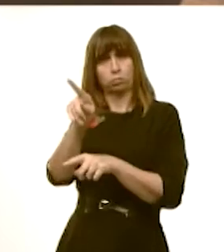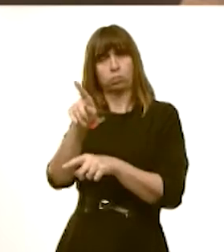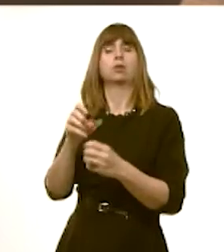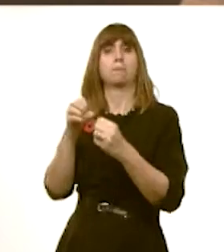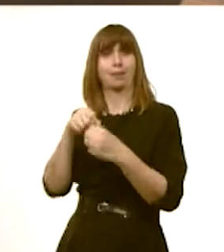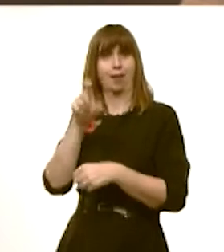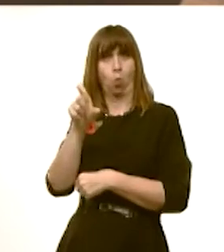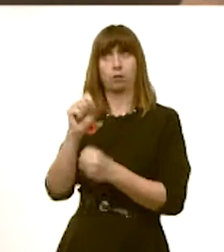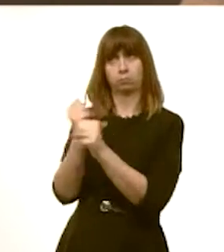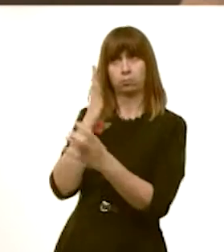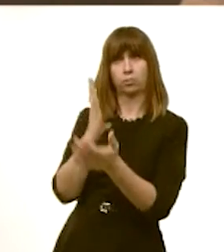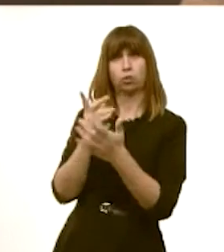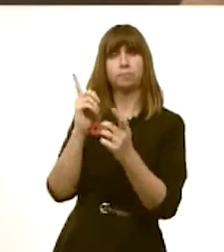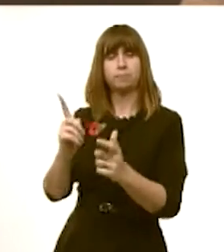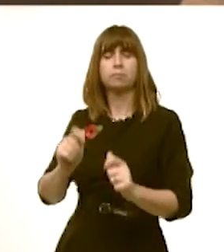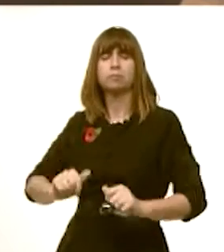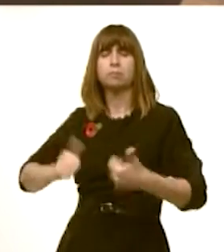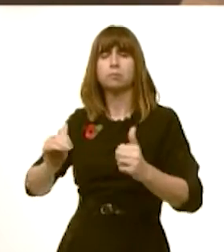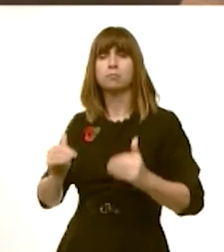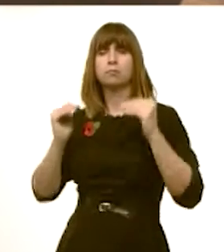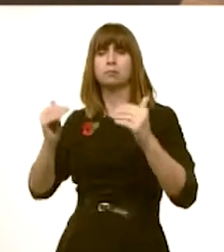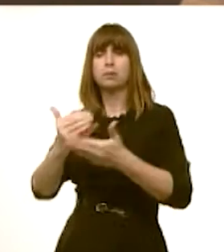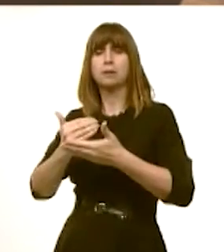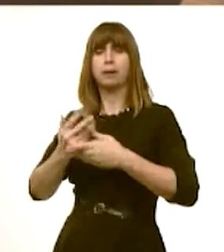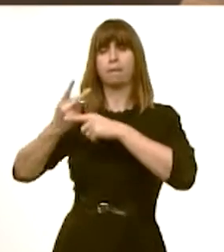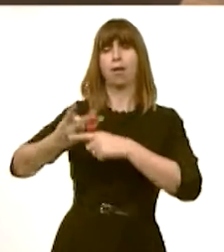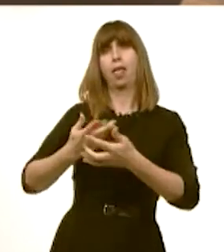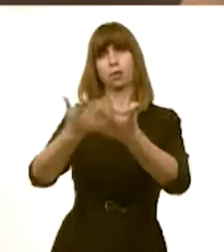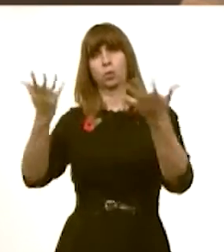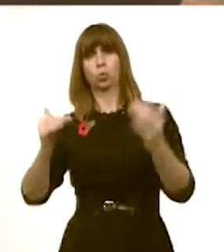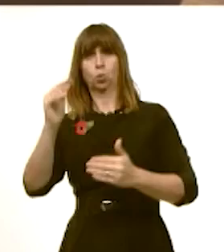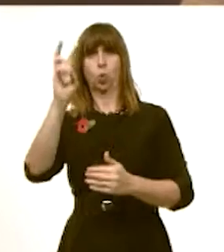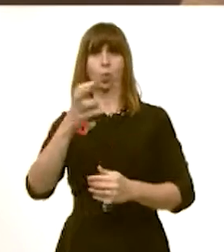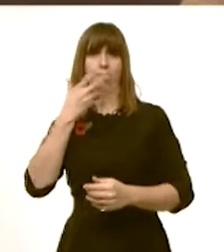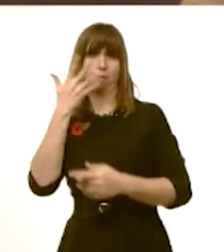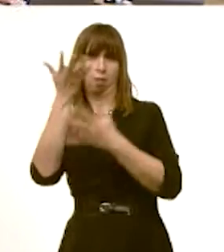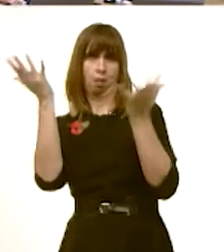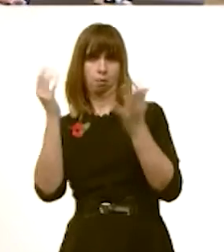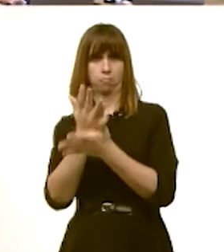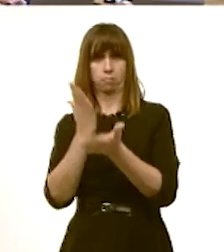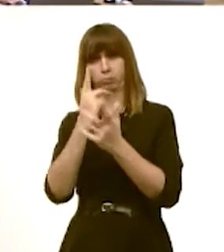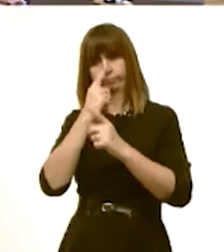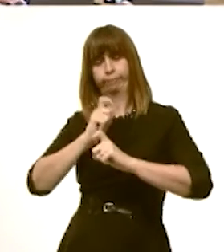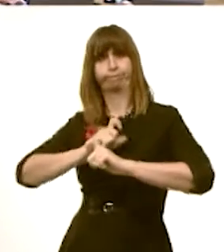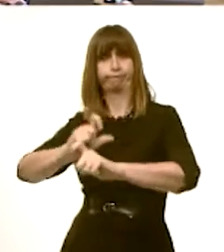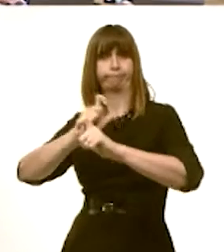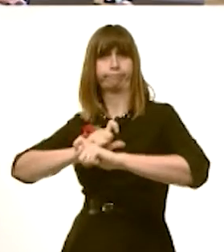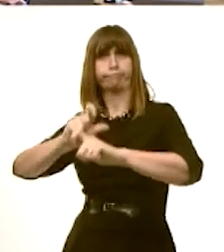provides high-quality and safe care to the people of north Wales that is sustainable in the longer term. Aled Roberts: Thank you for that.